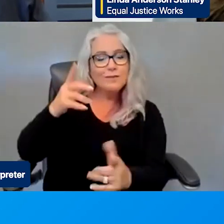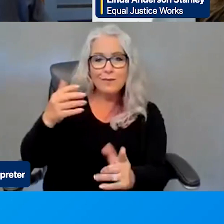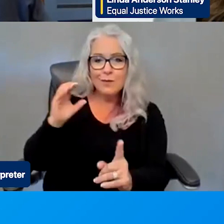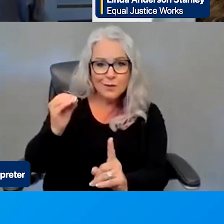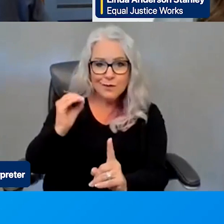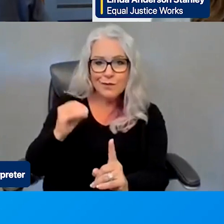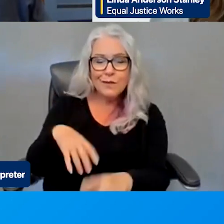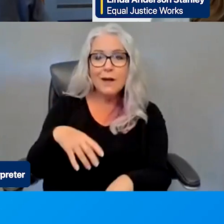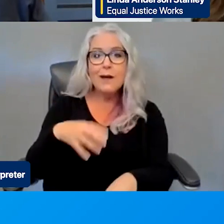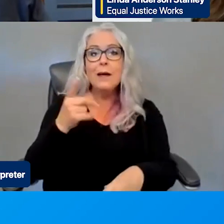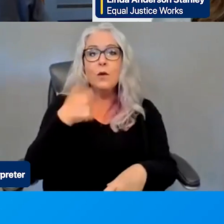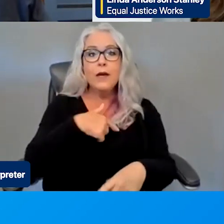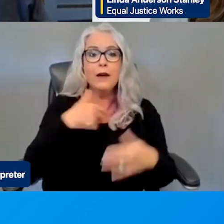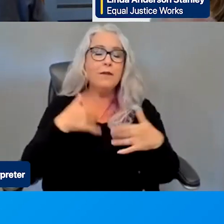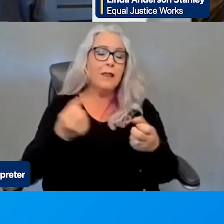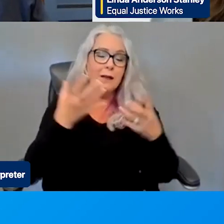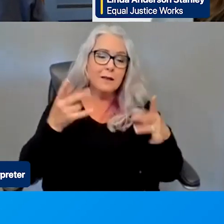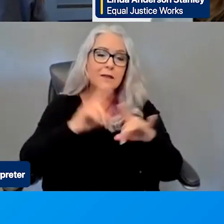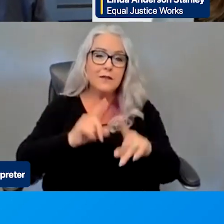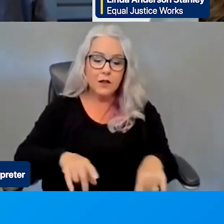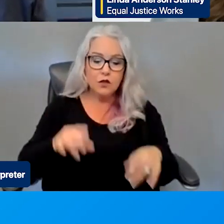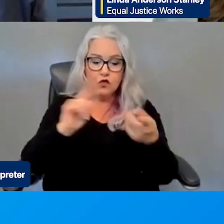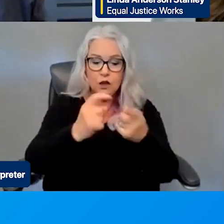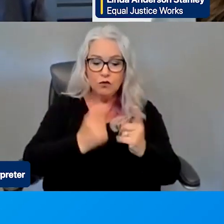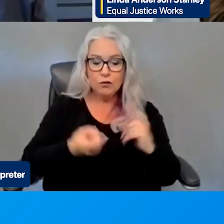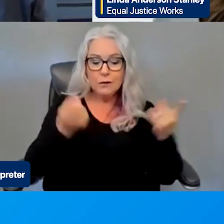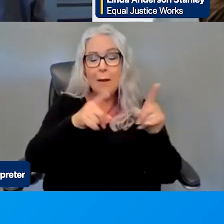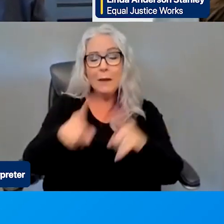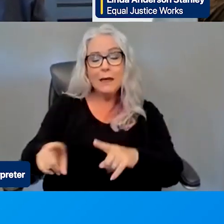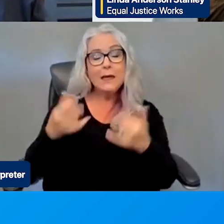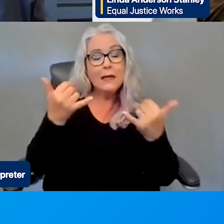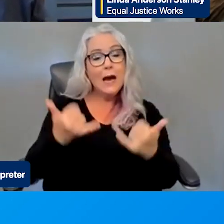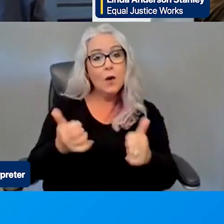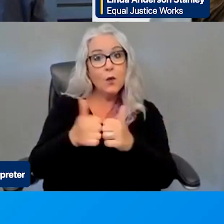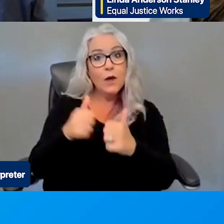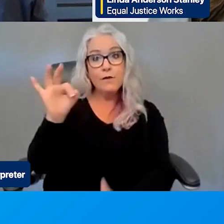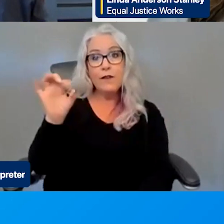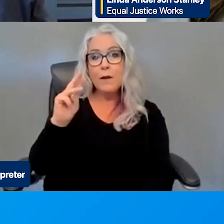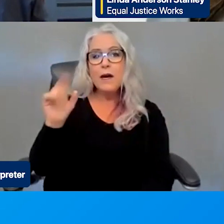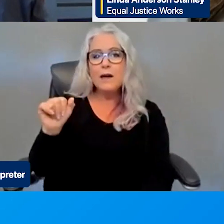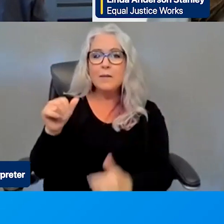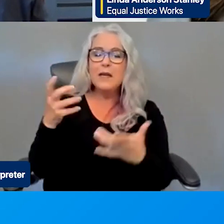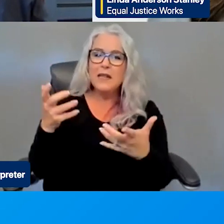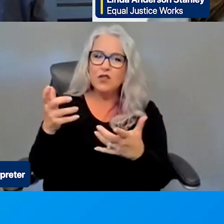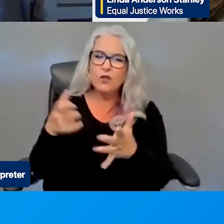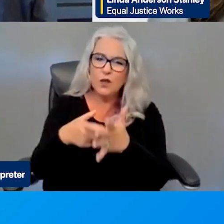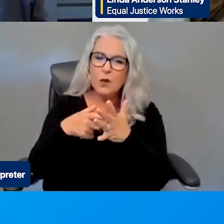association now there are changes in FEMA. So it does work. It just kind of takes some time. JUNE ISAACSON KAILES: Yeah.